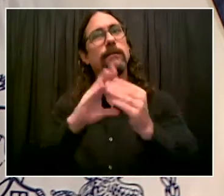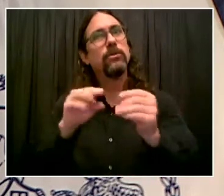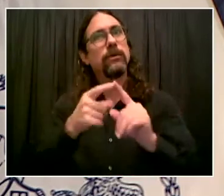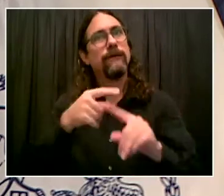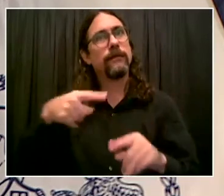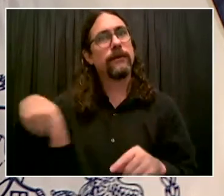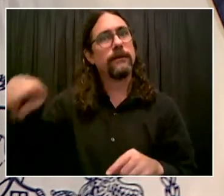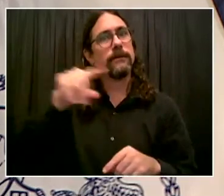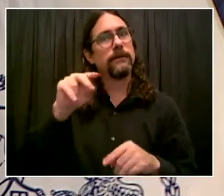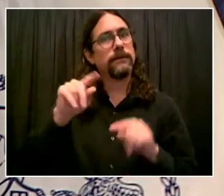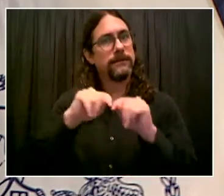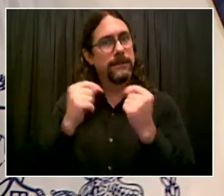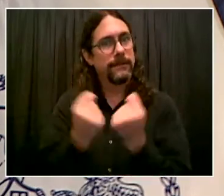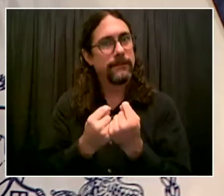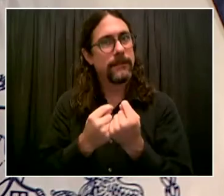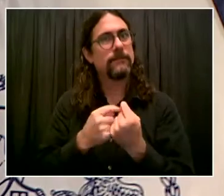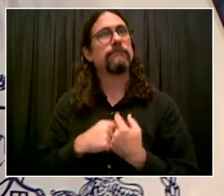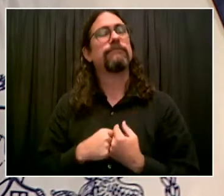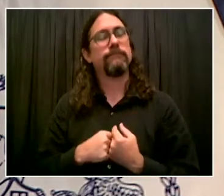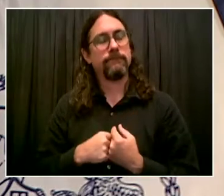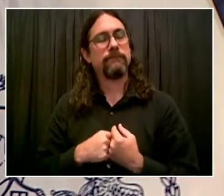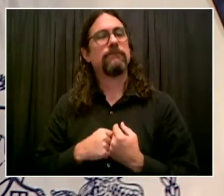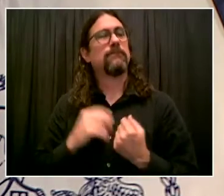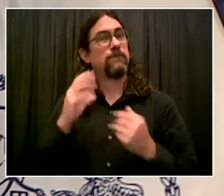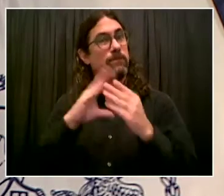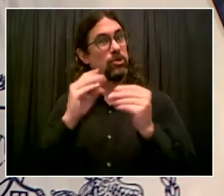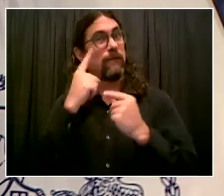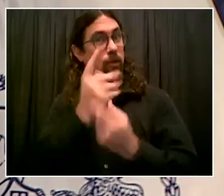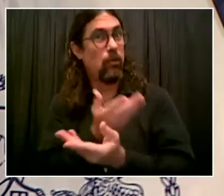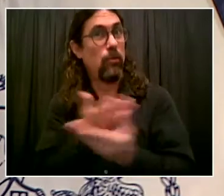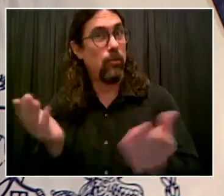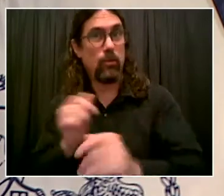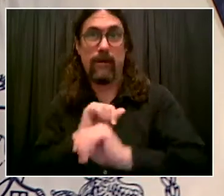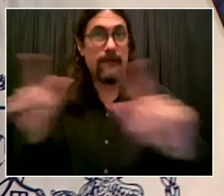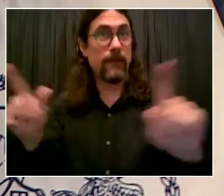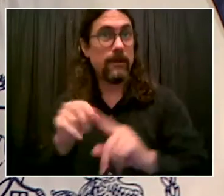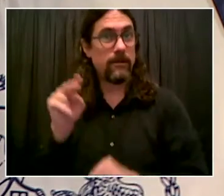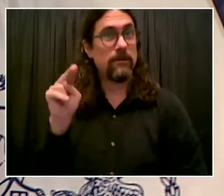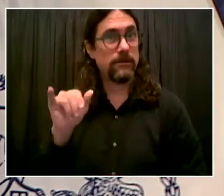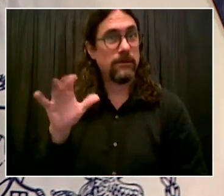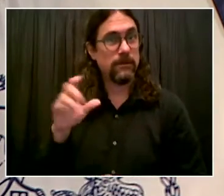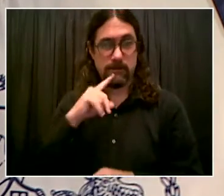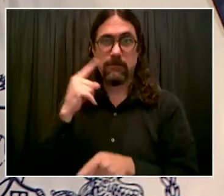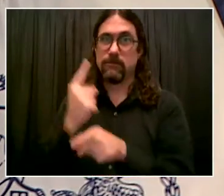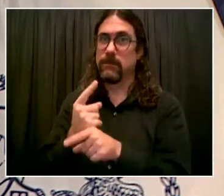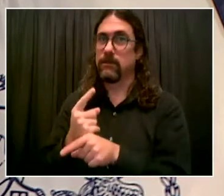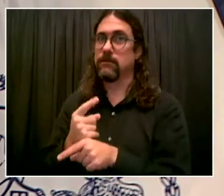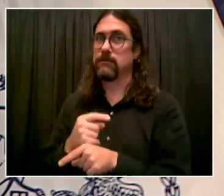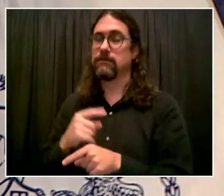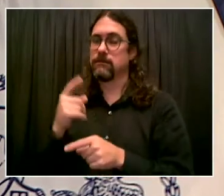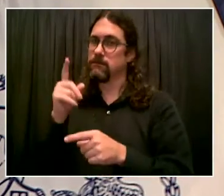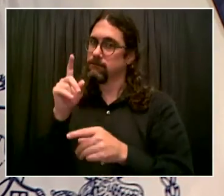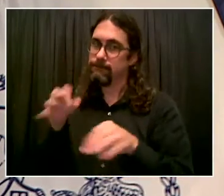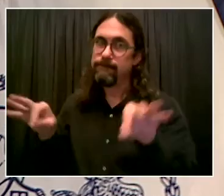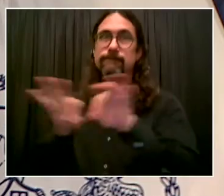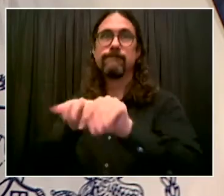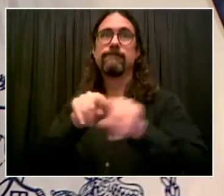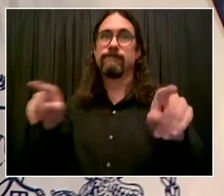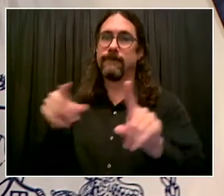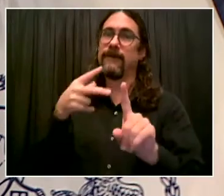NETS ARE DOING GREAT THINGS TO GET EMPLOYEES VACCINATED . THEY WERE THERE FROM THE BEGINNING SAY THE CUSTOMERS NEED TO BE